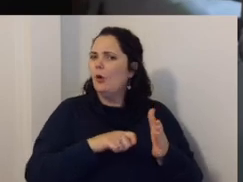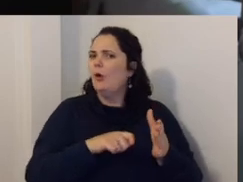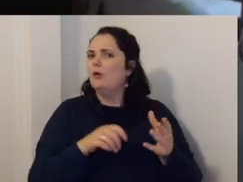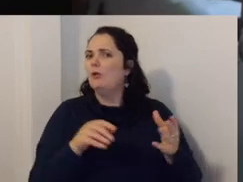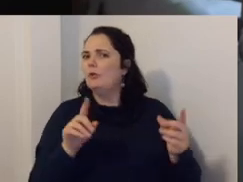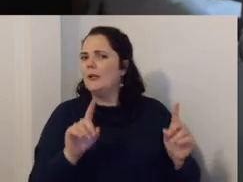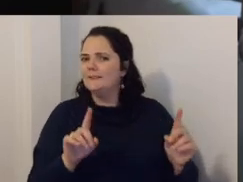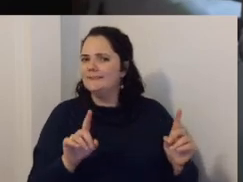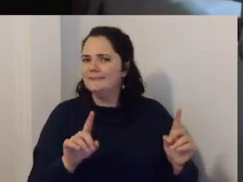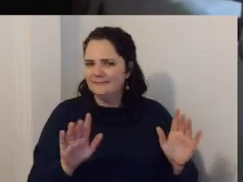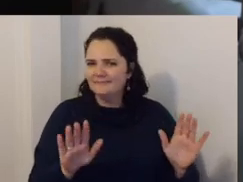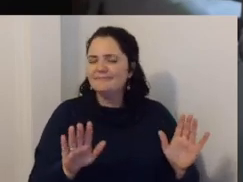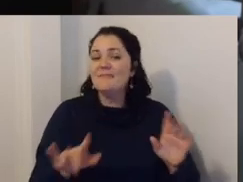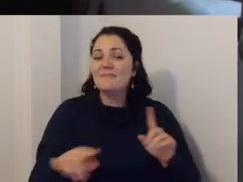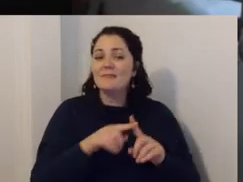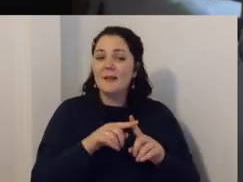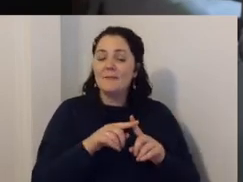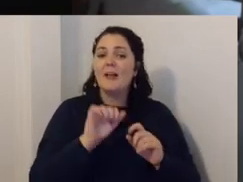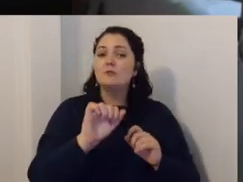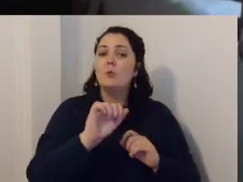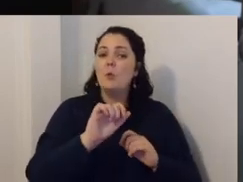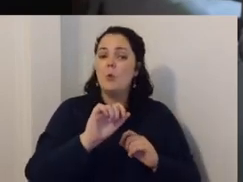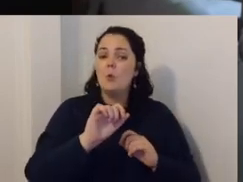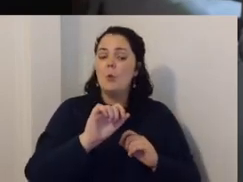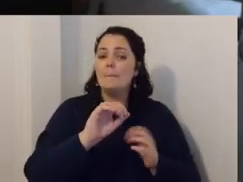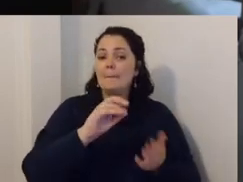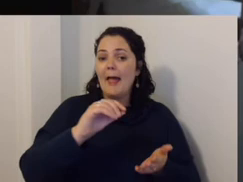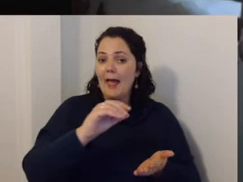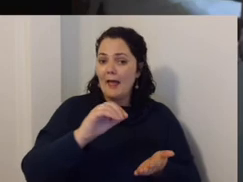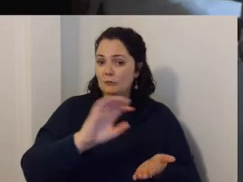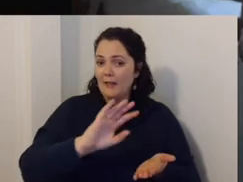for you. It also has to do with the softness of the pencil you're using for your powder so if